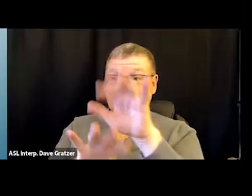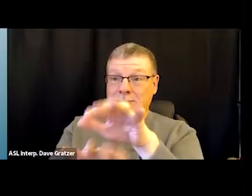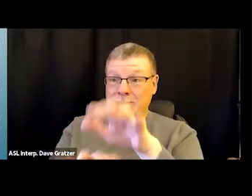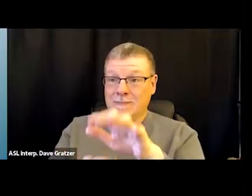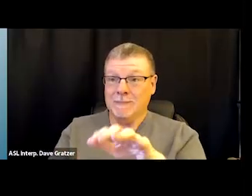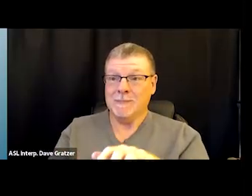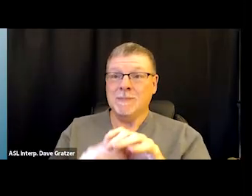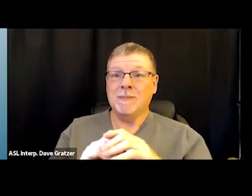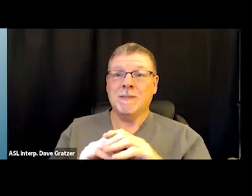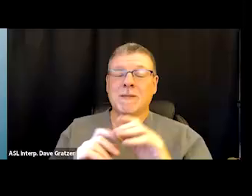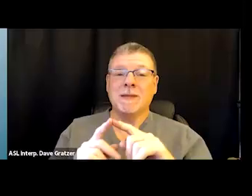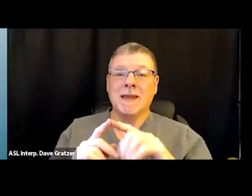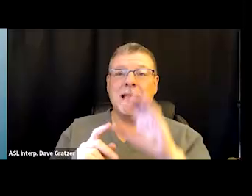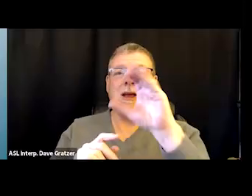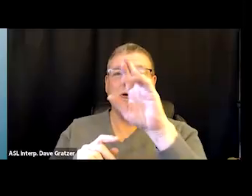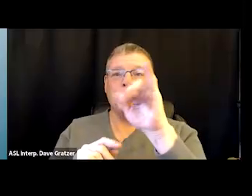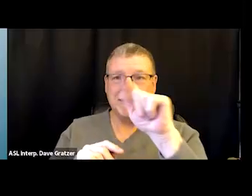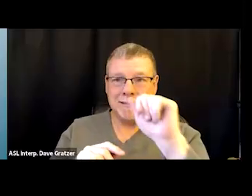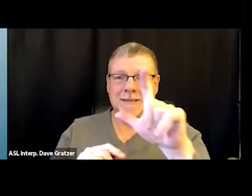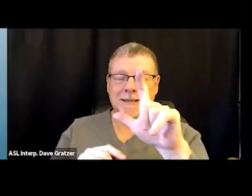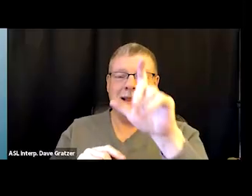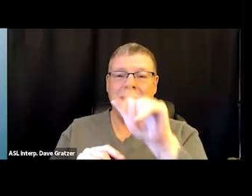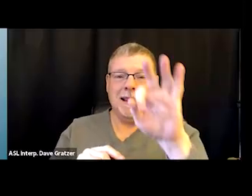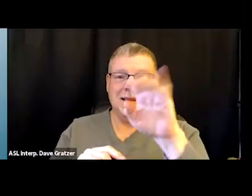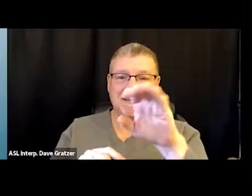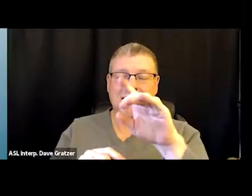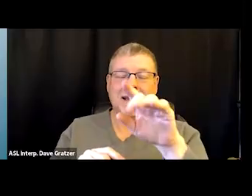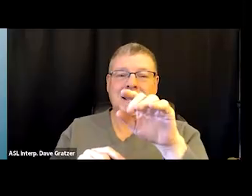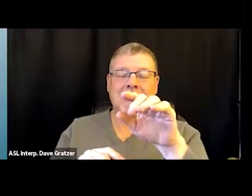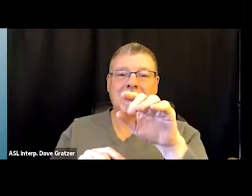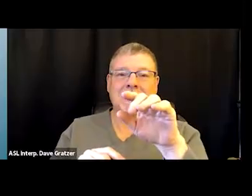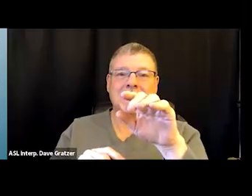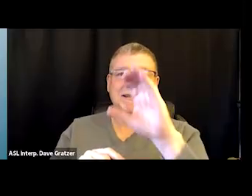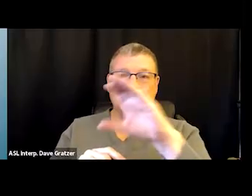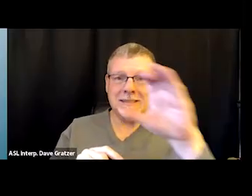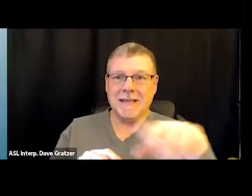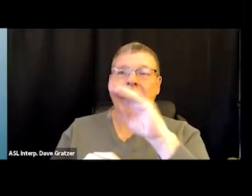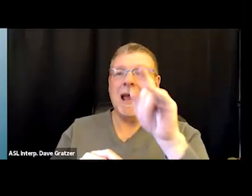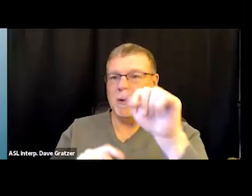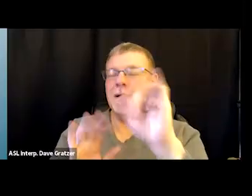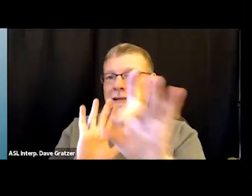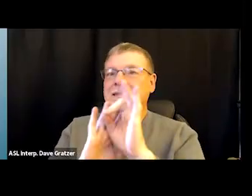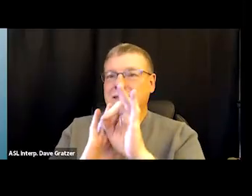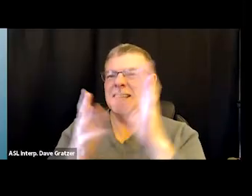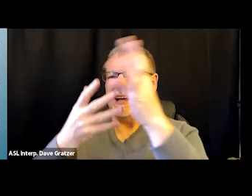Uh, click the live transcript CC icon and, uh, and then you can select your, uh, options from there